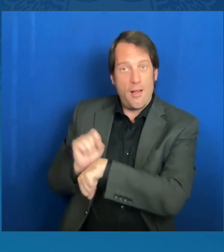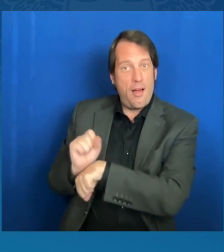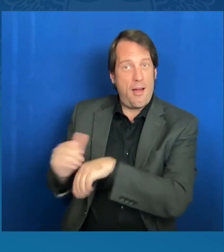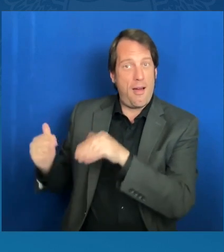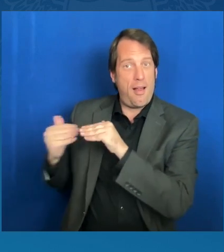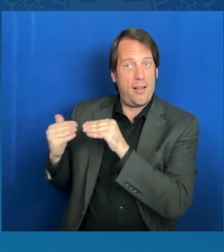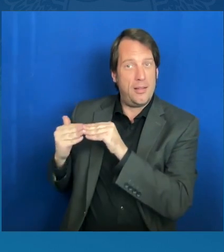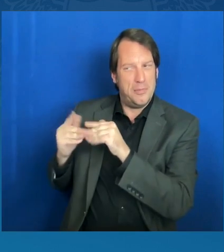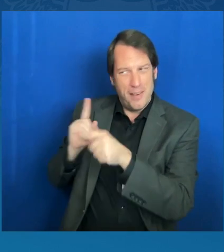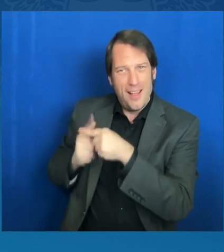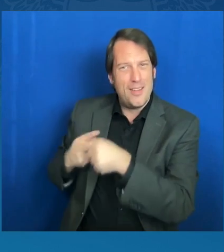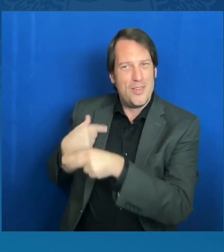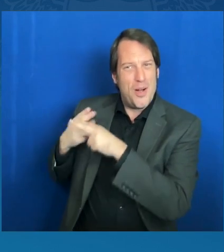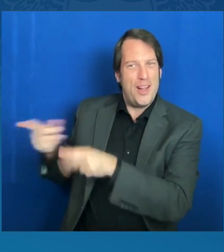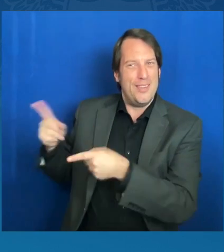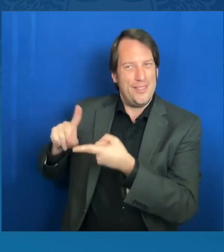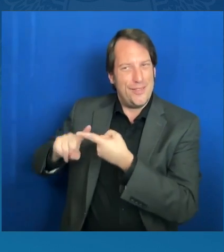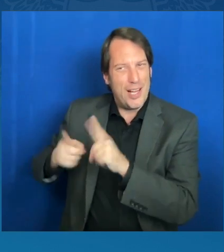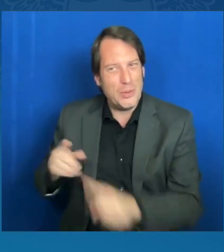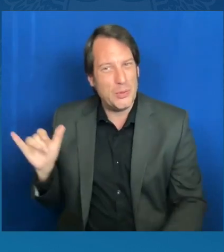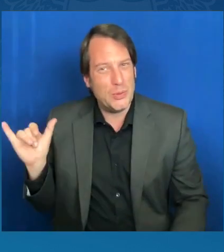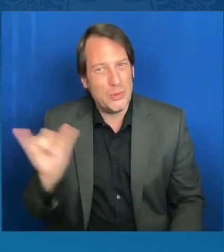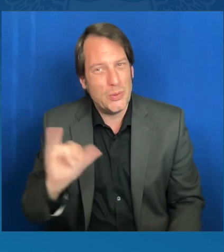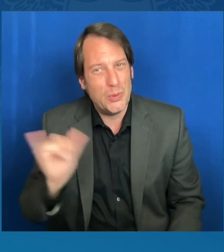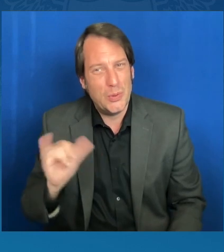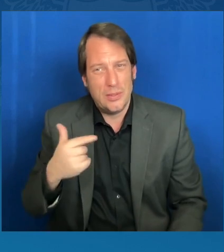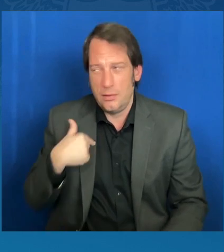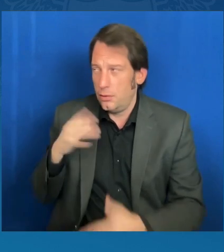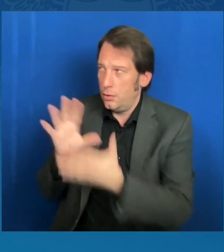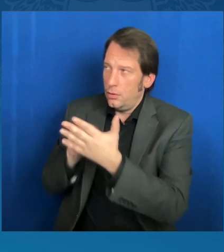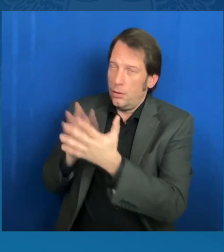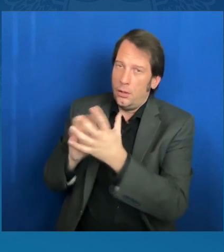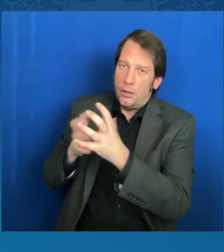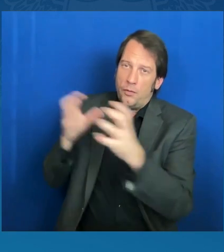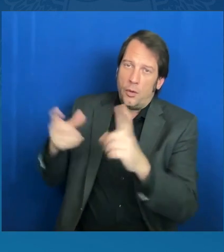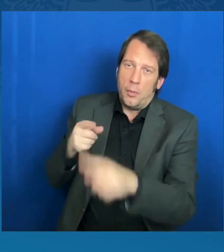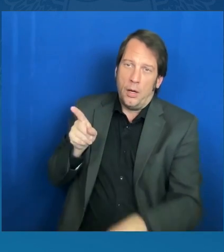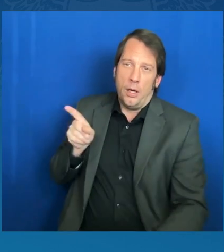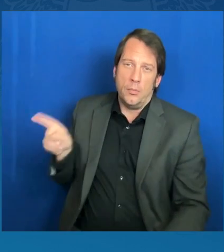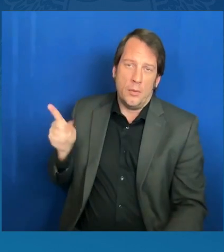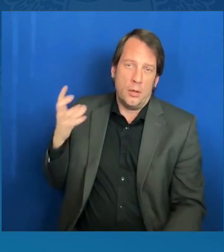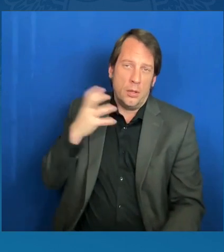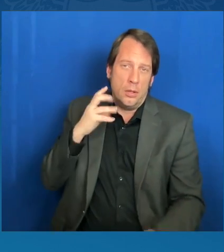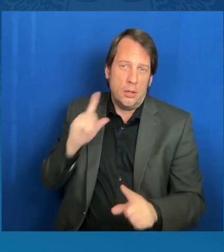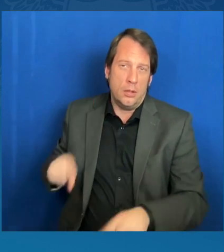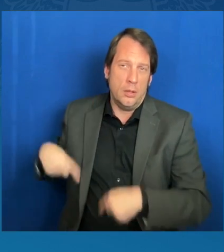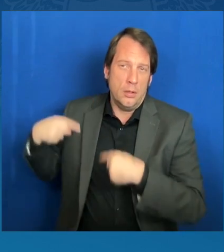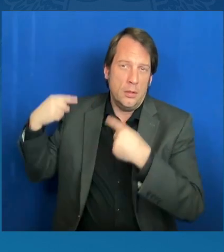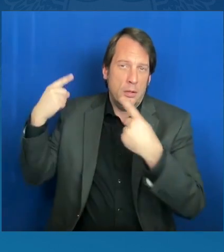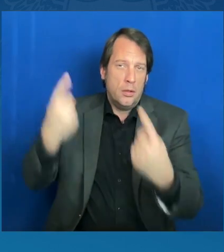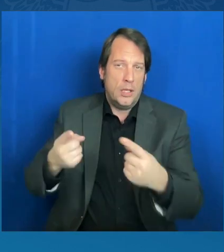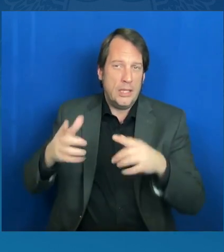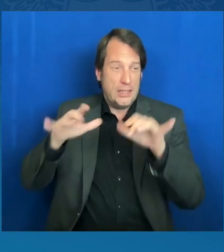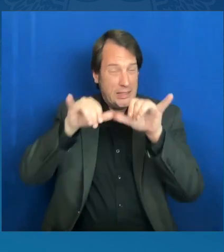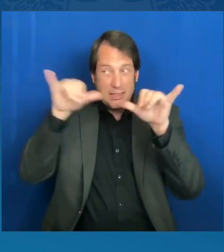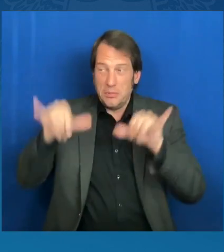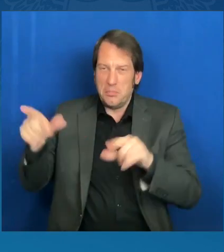System impacted, Dr. Chico Tillmon has lived a life of trying to change his community in a positive way. After receiving his PhD